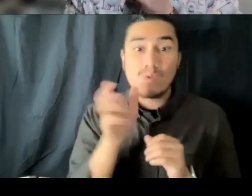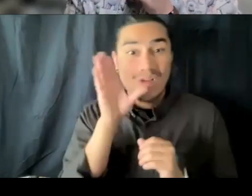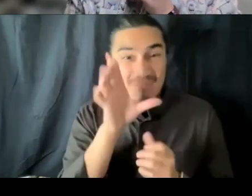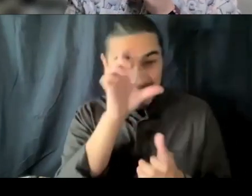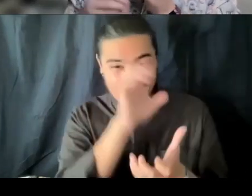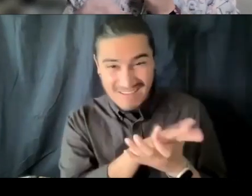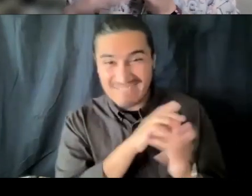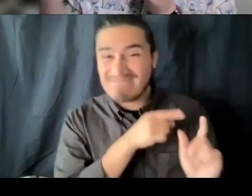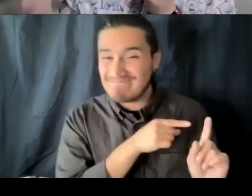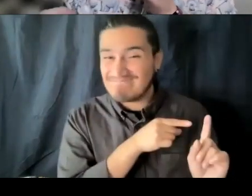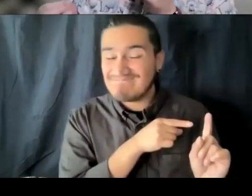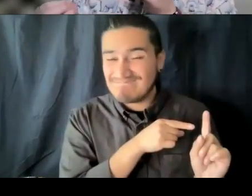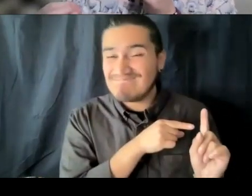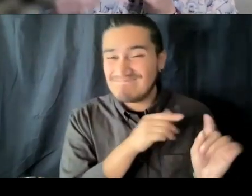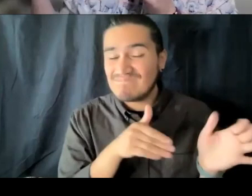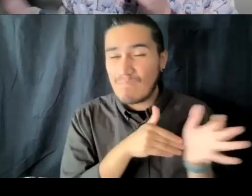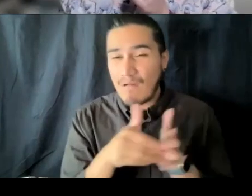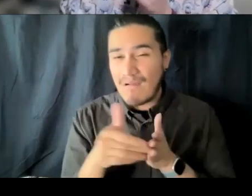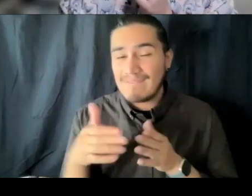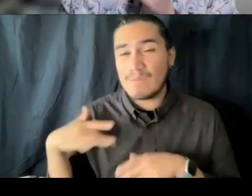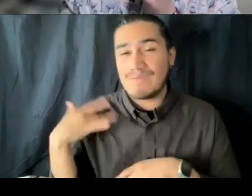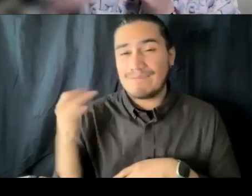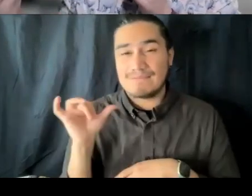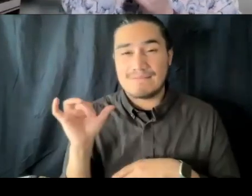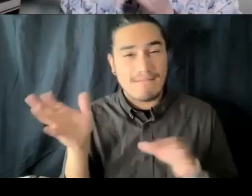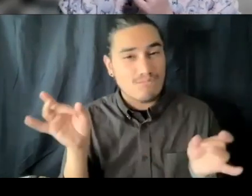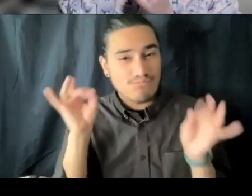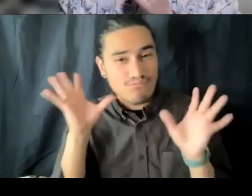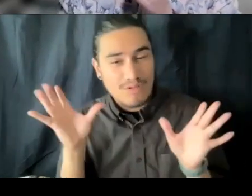And often what feels like a crisis or a conflict